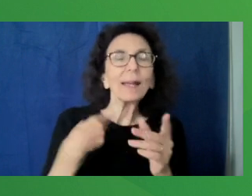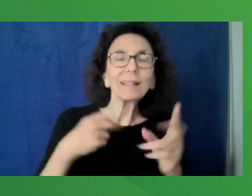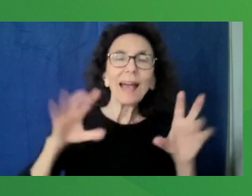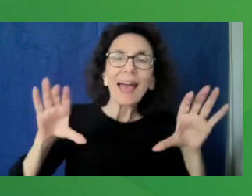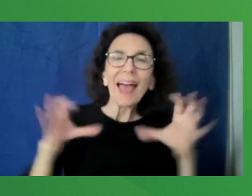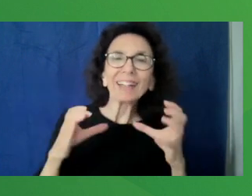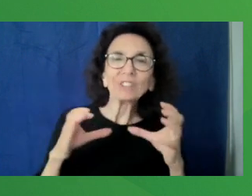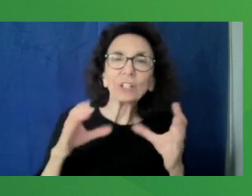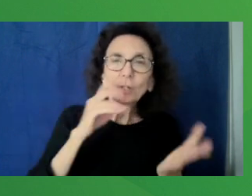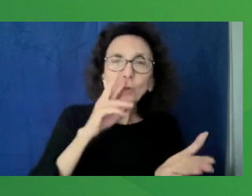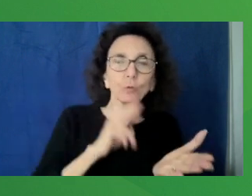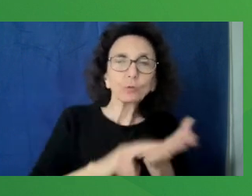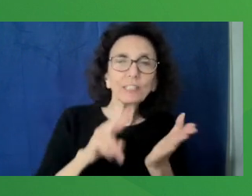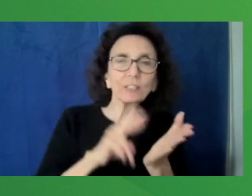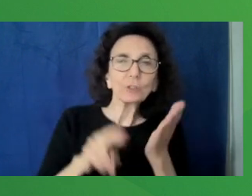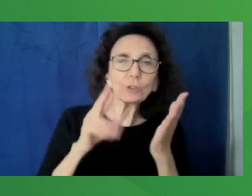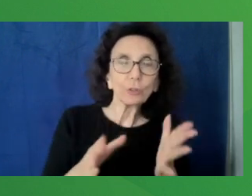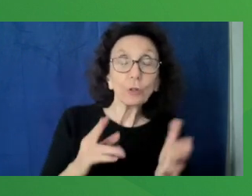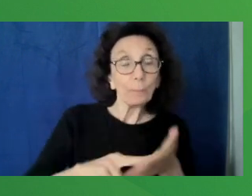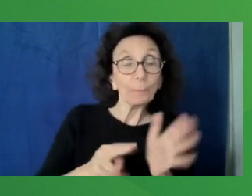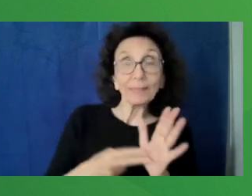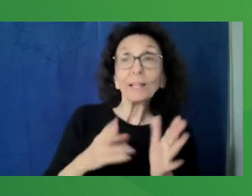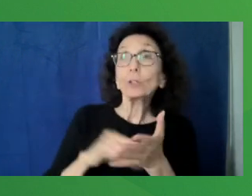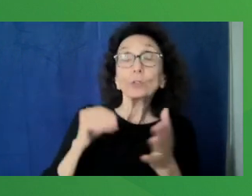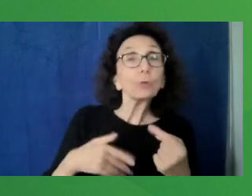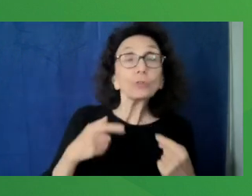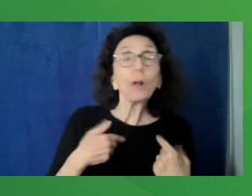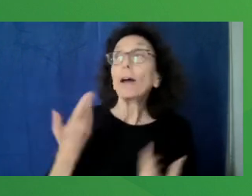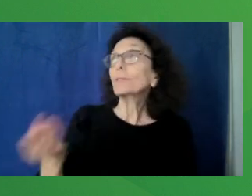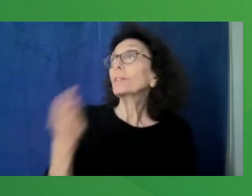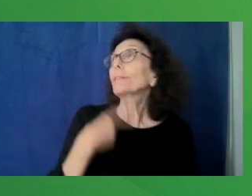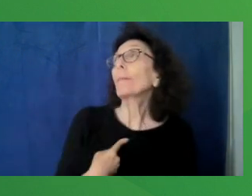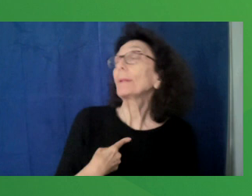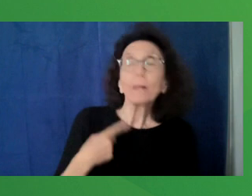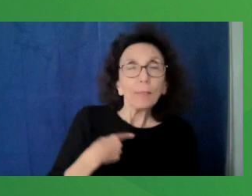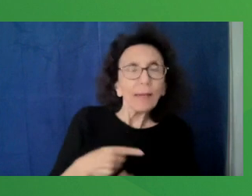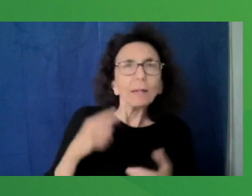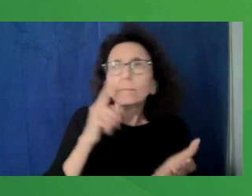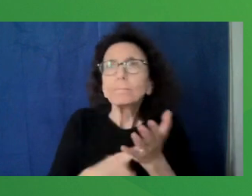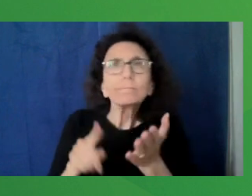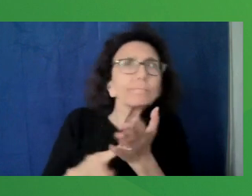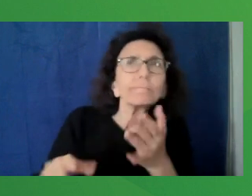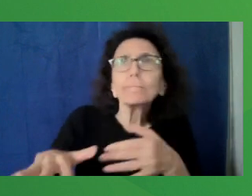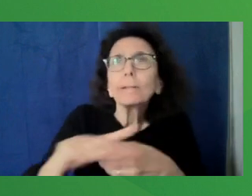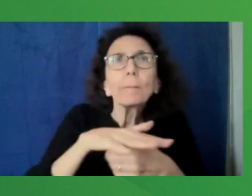are really researching the problem in their own community with the intent of taking action, really